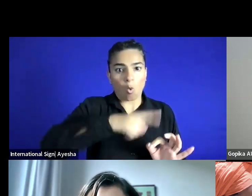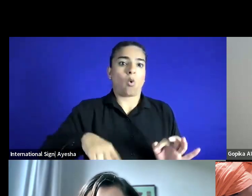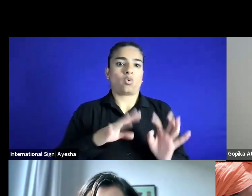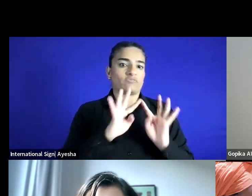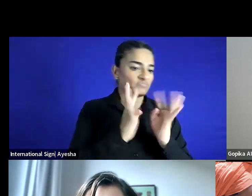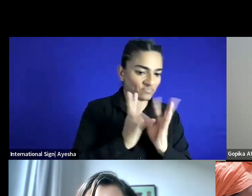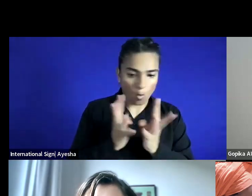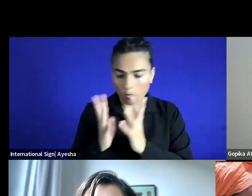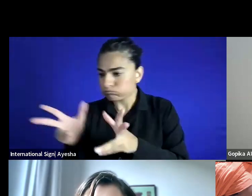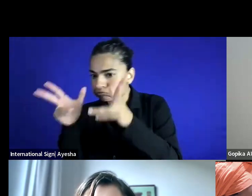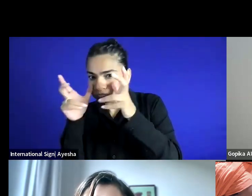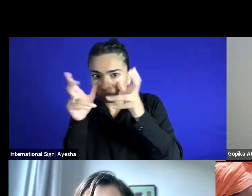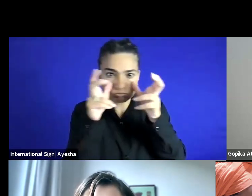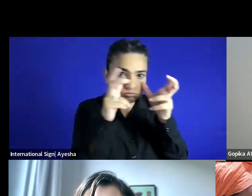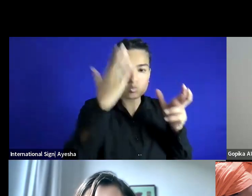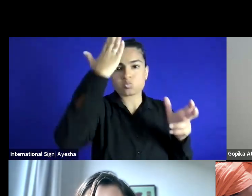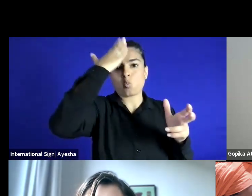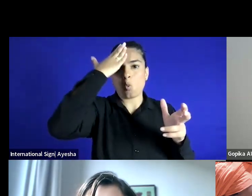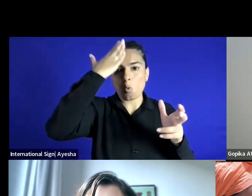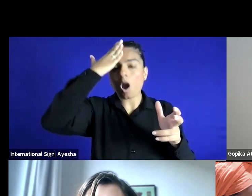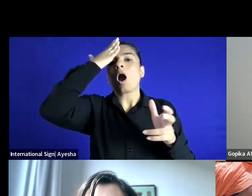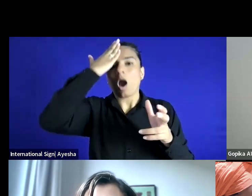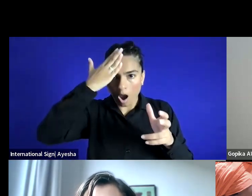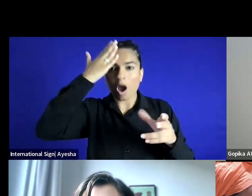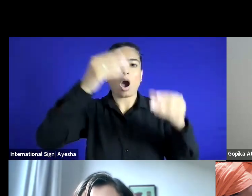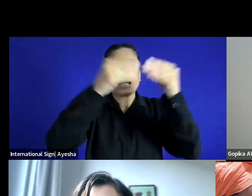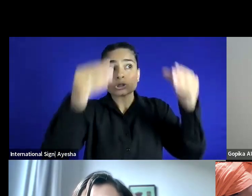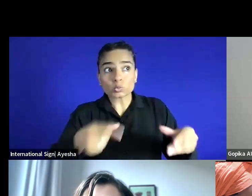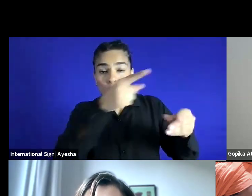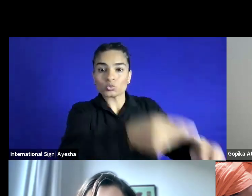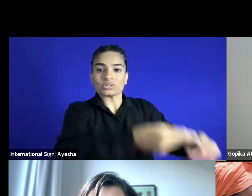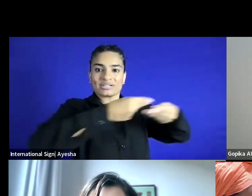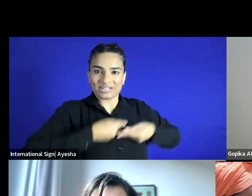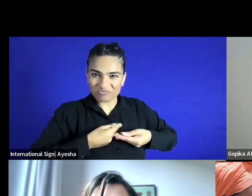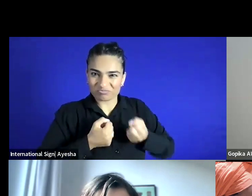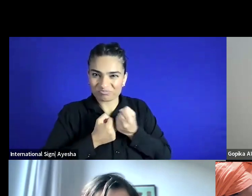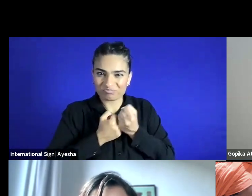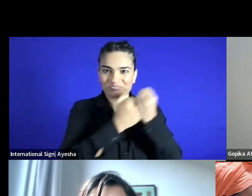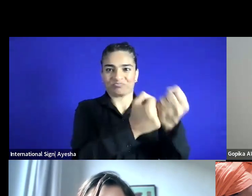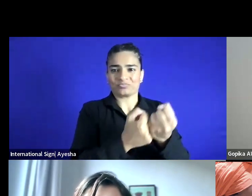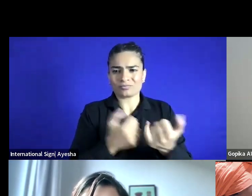this institution promised me funding, but now I'm not getting it right. So I can't comment on those things happen.